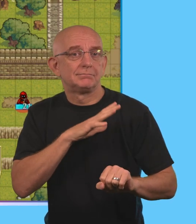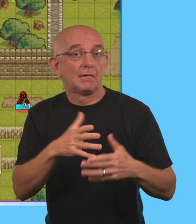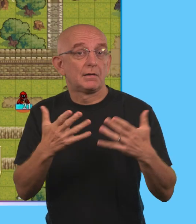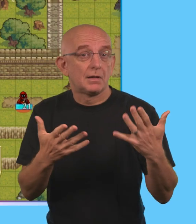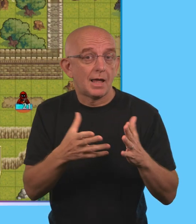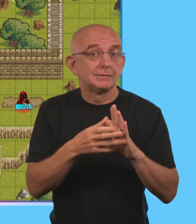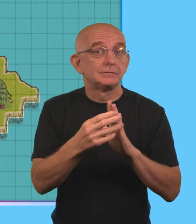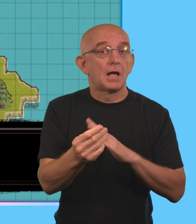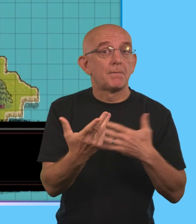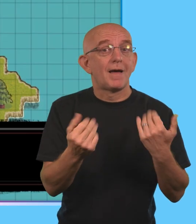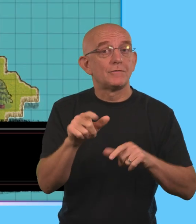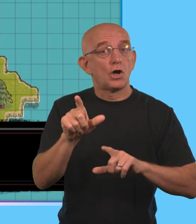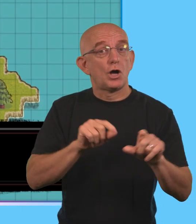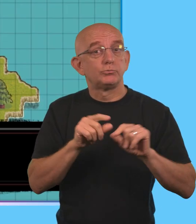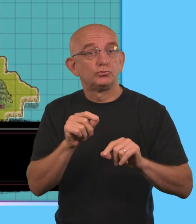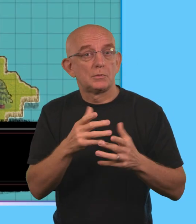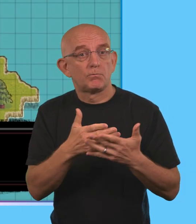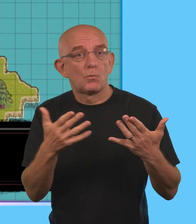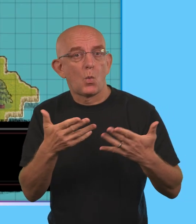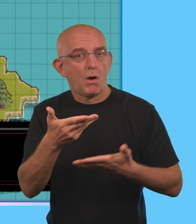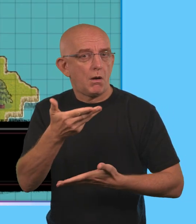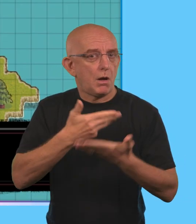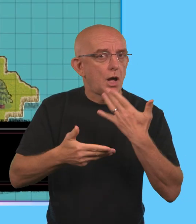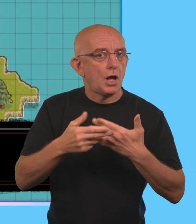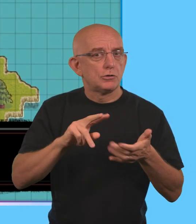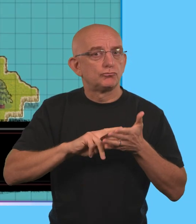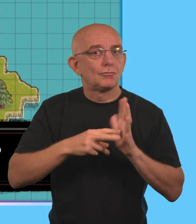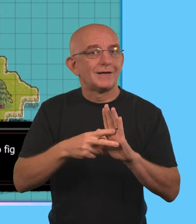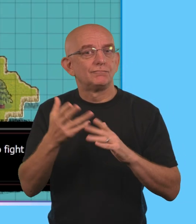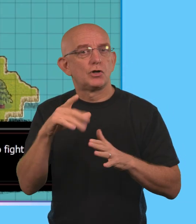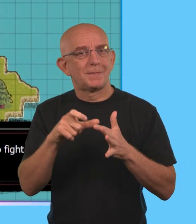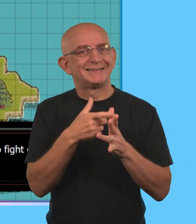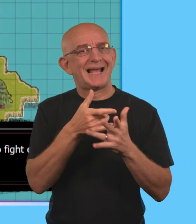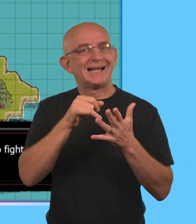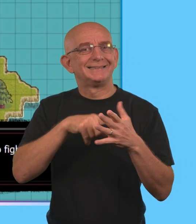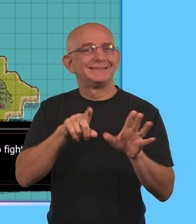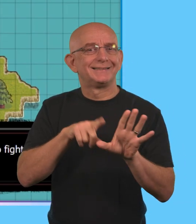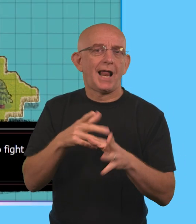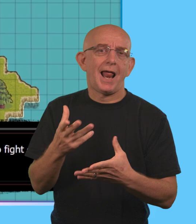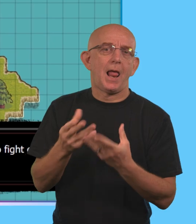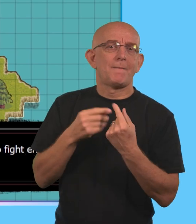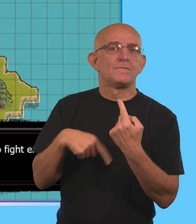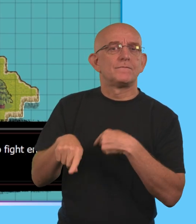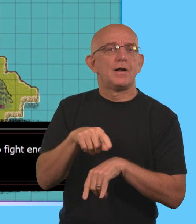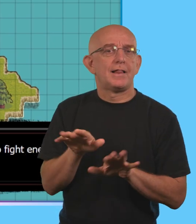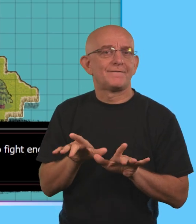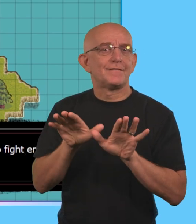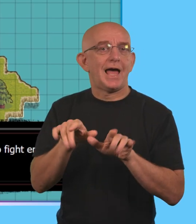For instance, there are options to receive more strategic advice from Daisy, the helpful fairy.